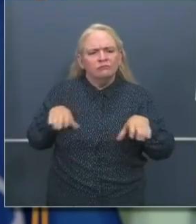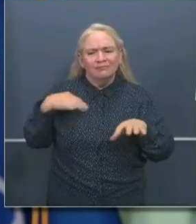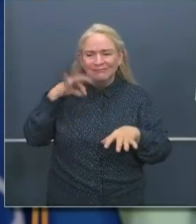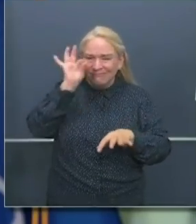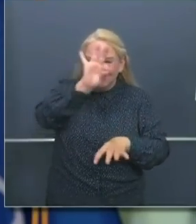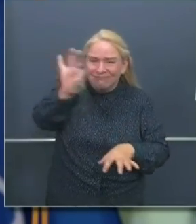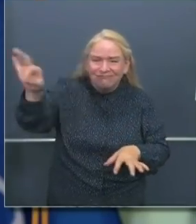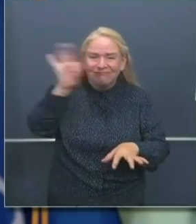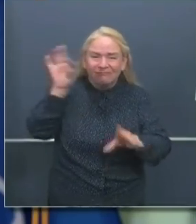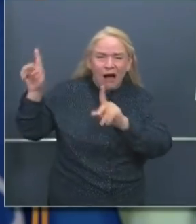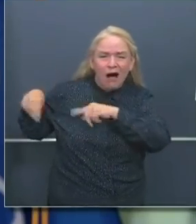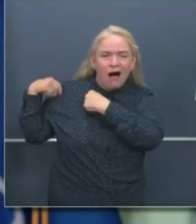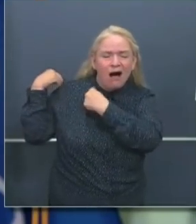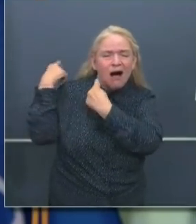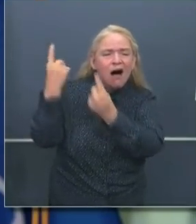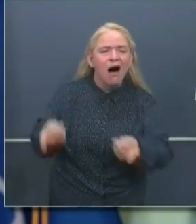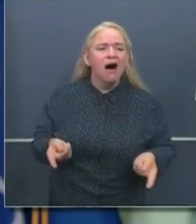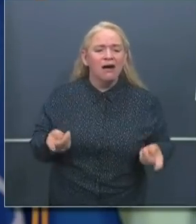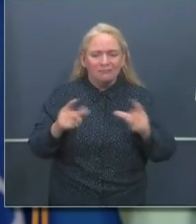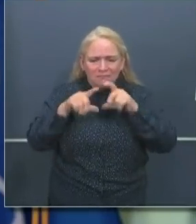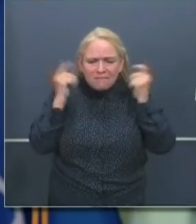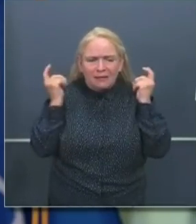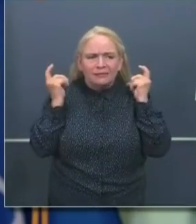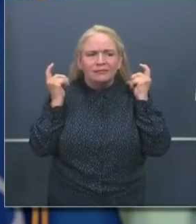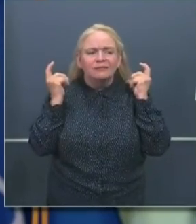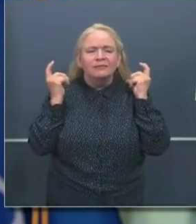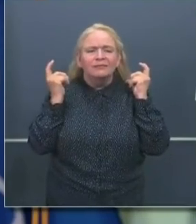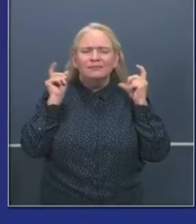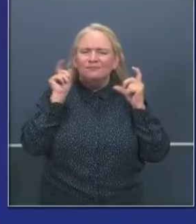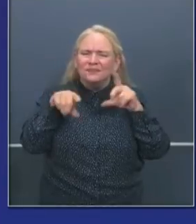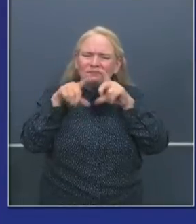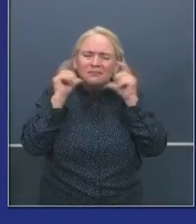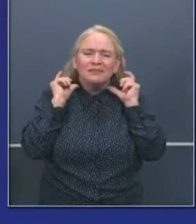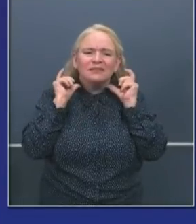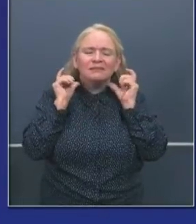IMPERATIVE OF DOING WHAT WE CAN TO PRACTICE WHAT WE HAVE BEEN